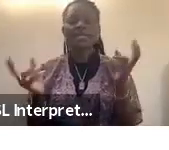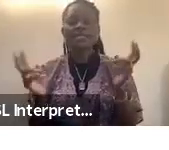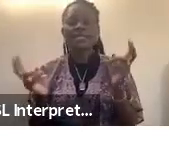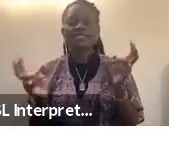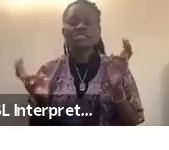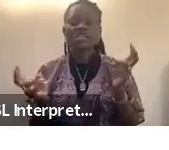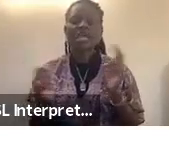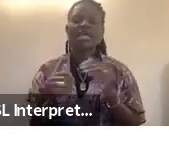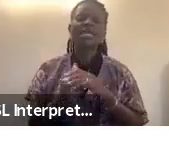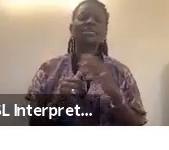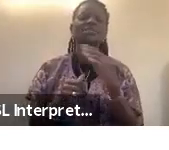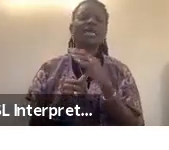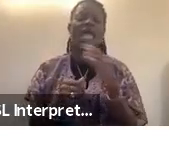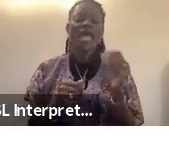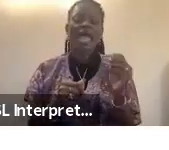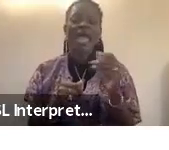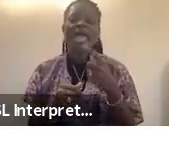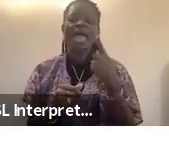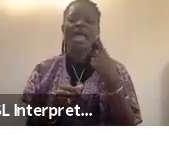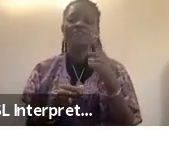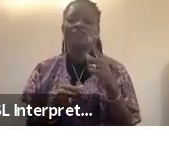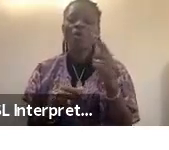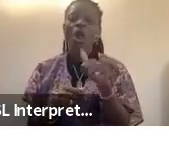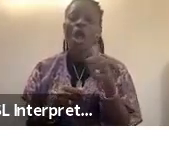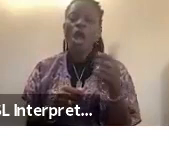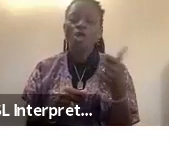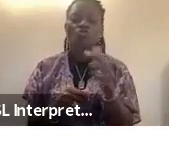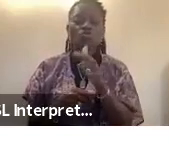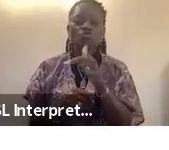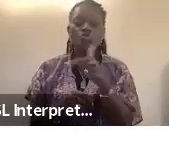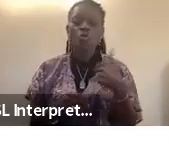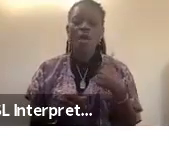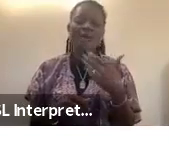place them at greater risk for complications from Copit 19.